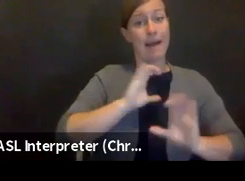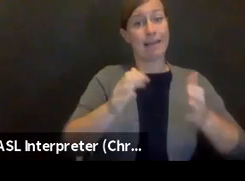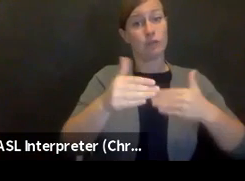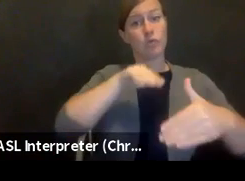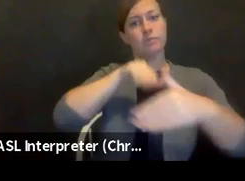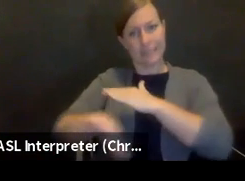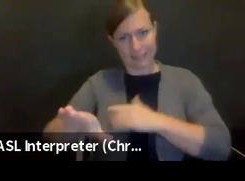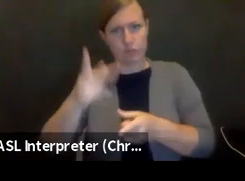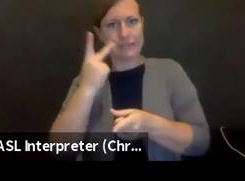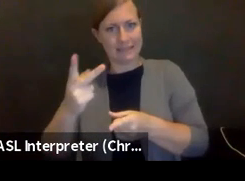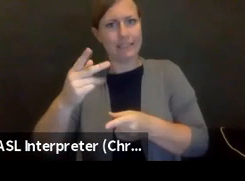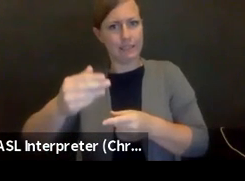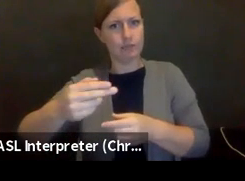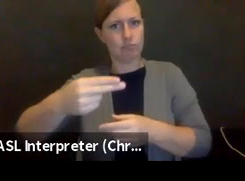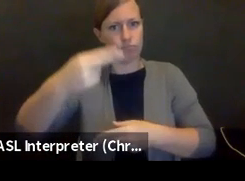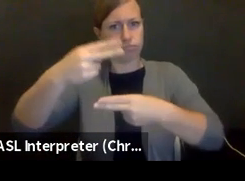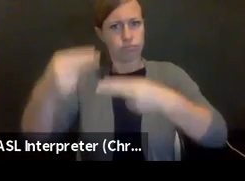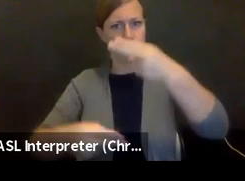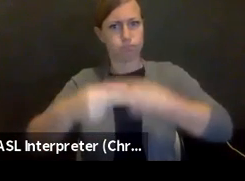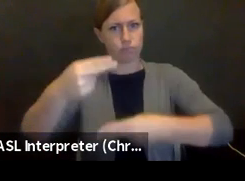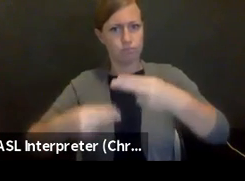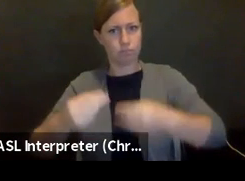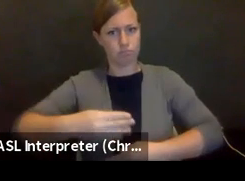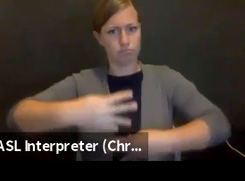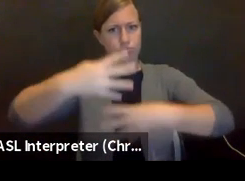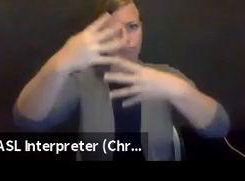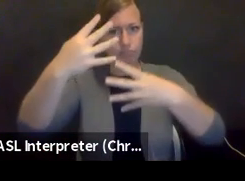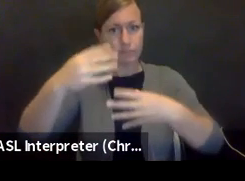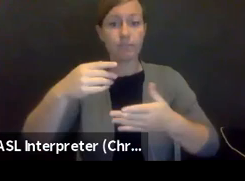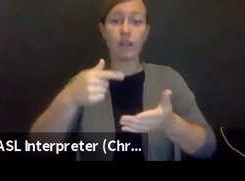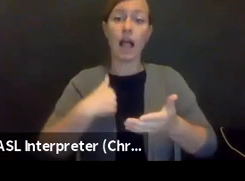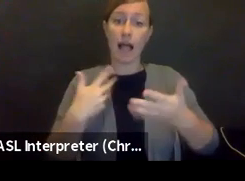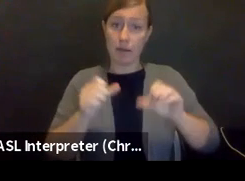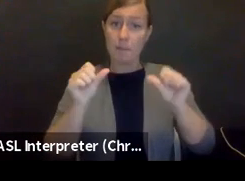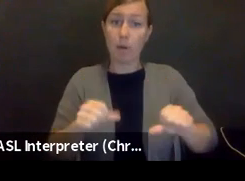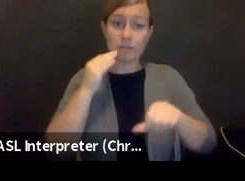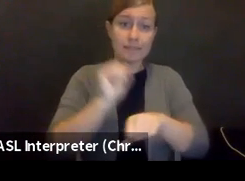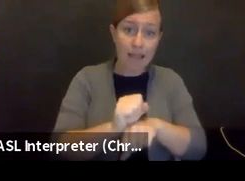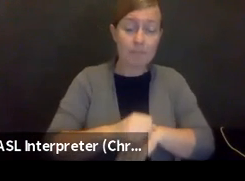Katherine Livick - ESD 112: they're going to see that I posted a discussion question, an assignment. They're going to see all of the stuff that I've posted.